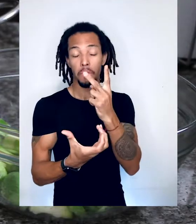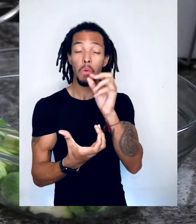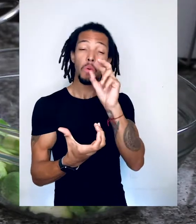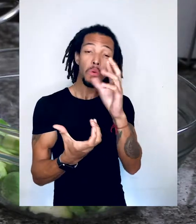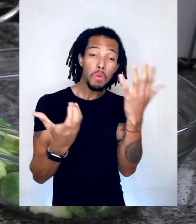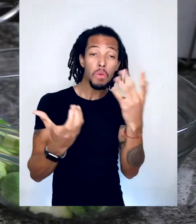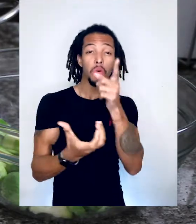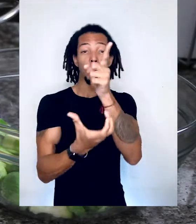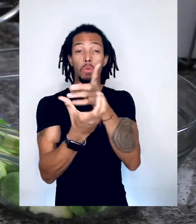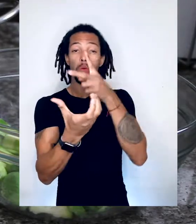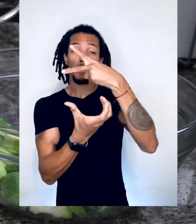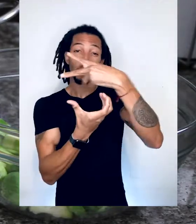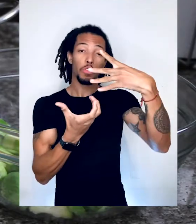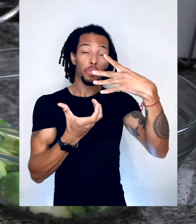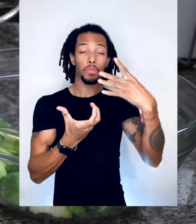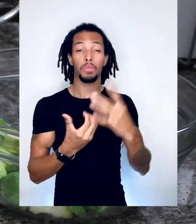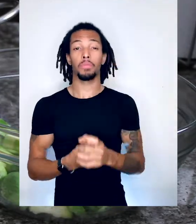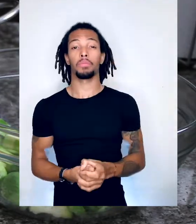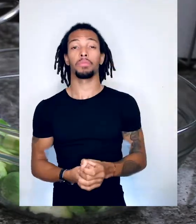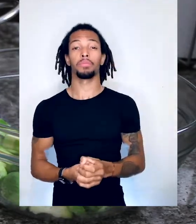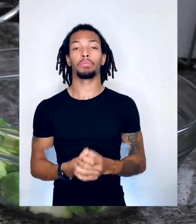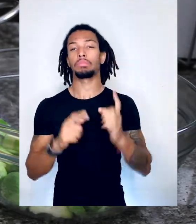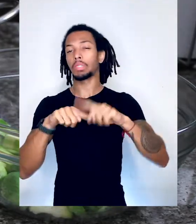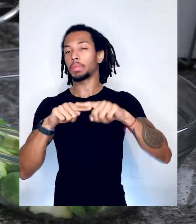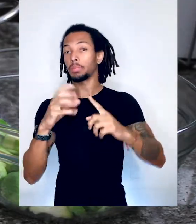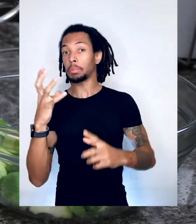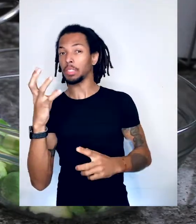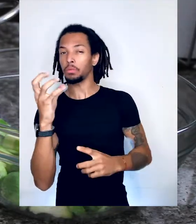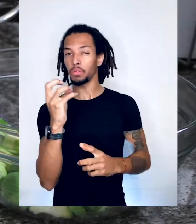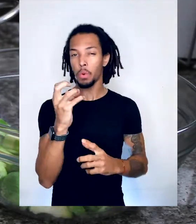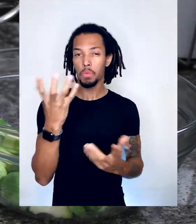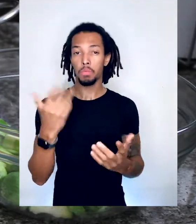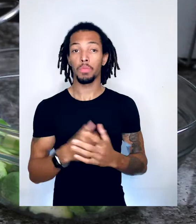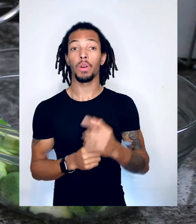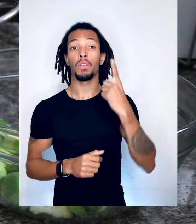or quarters, depending on how big they are. For this recipe, you want all of the sprouts